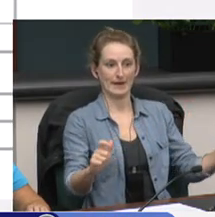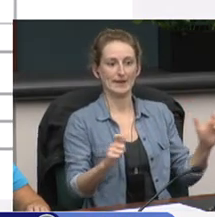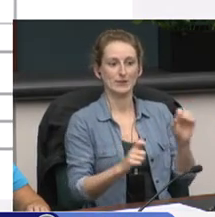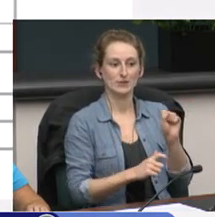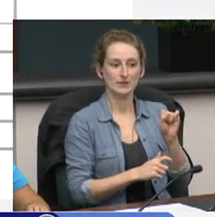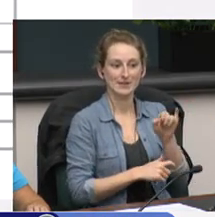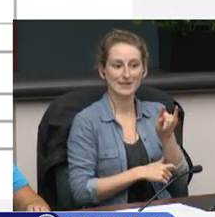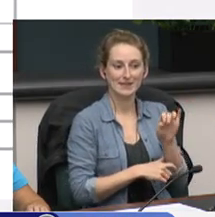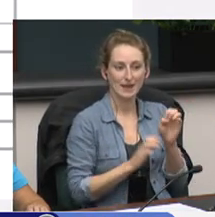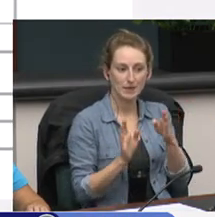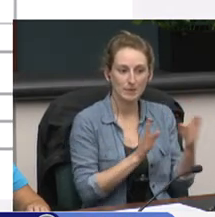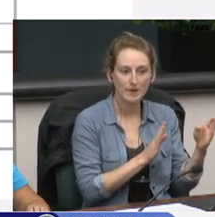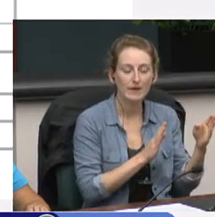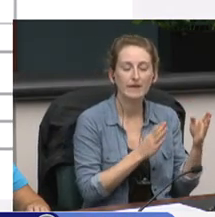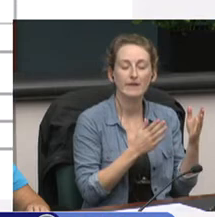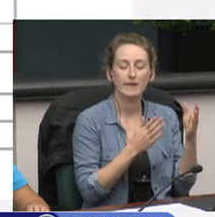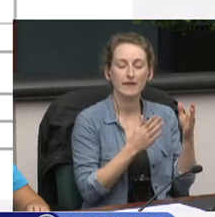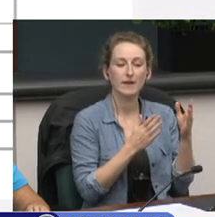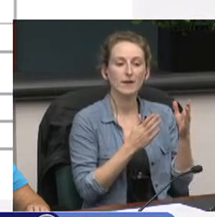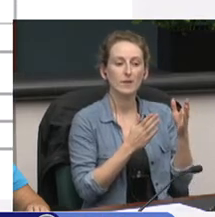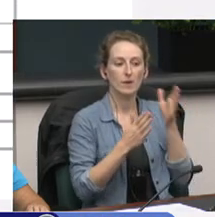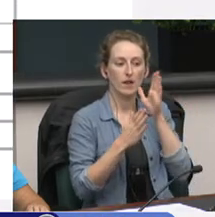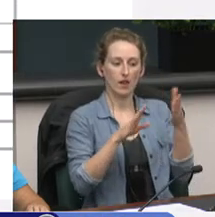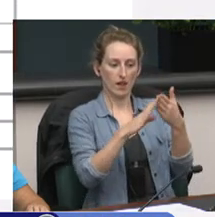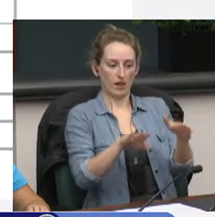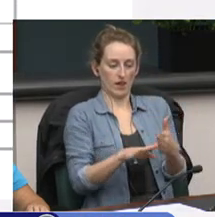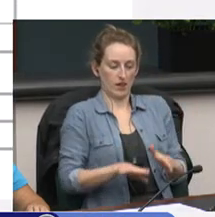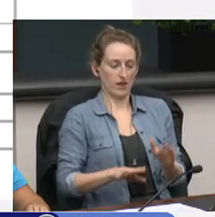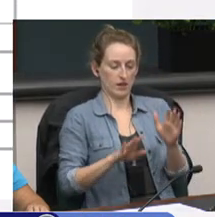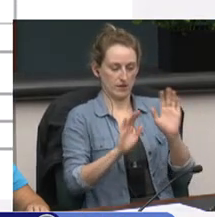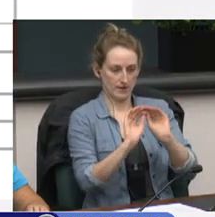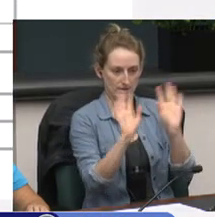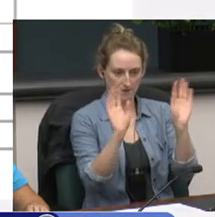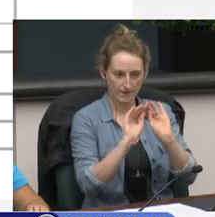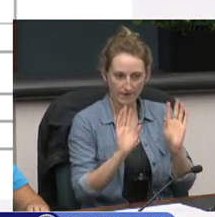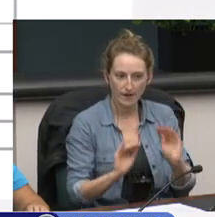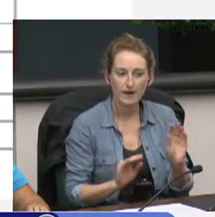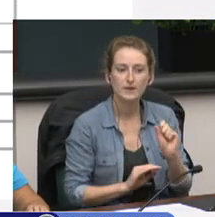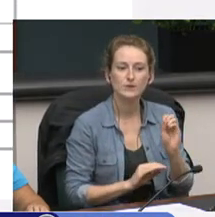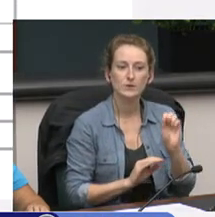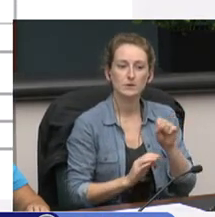out so that it just helps identify some of the standards and how they apply some